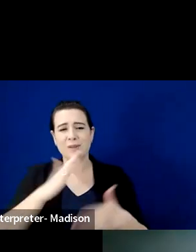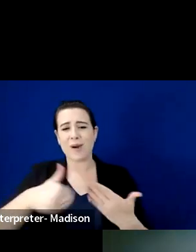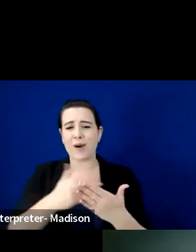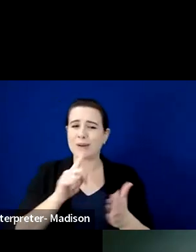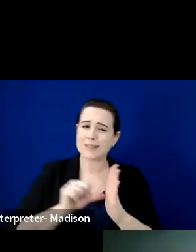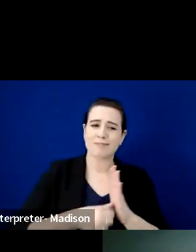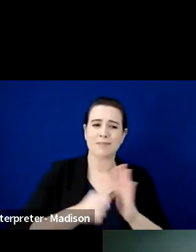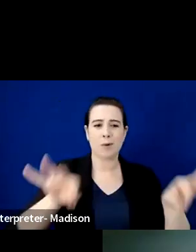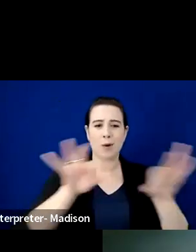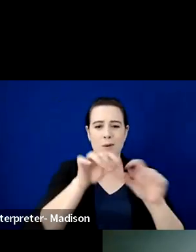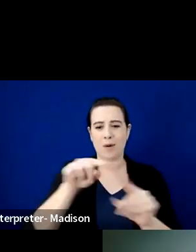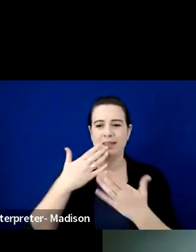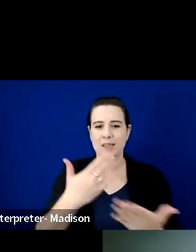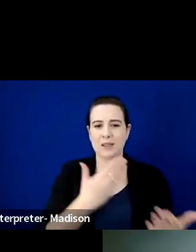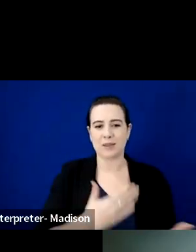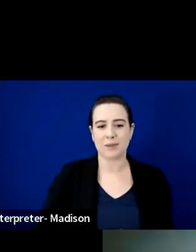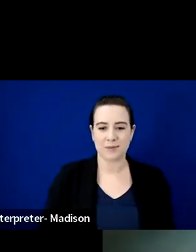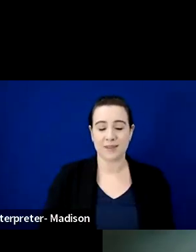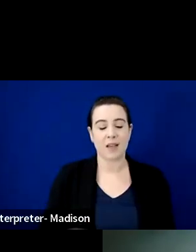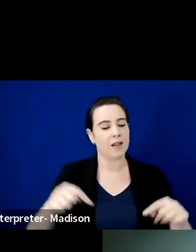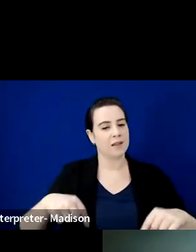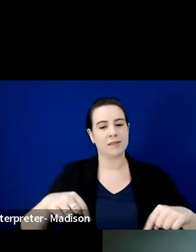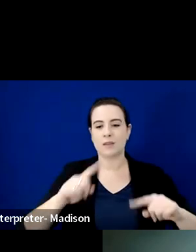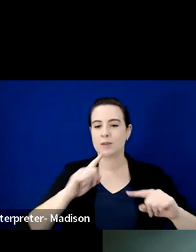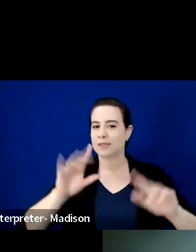And taking the strategy of how can we help, we're here to support, we're here to bolster what you are already doing, rather than, we're here to fix what you are already doing, can go a very long ways. Really important points.